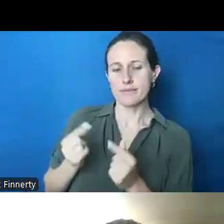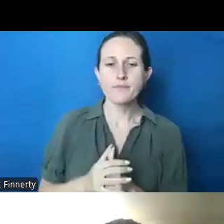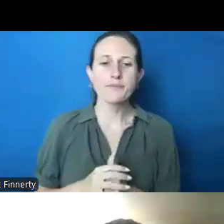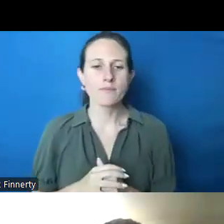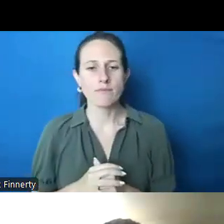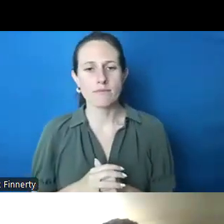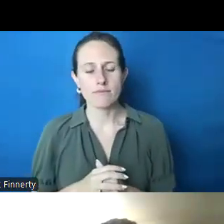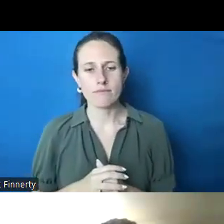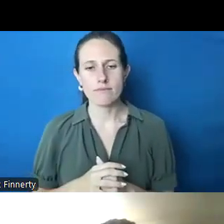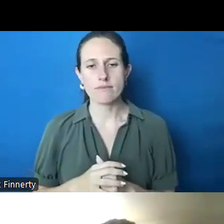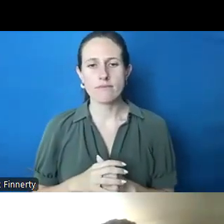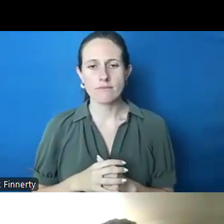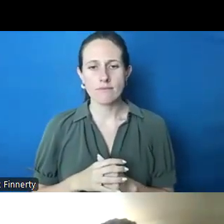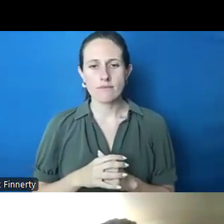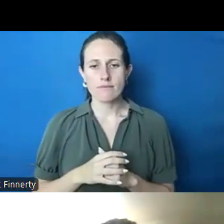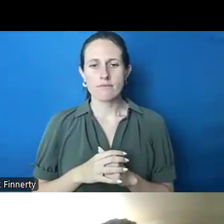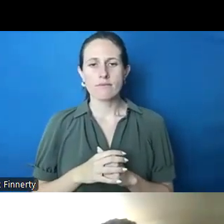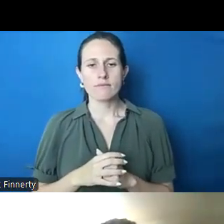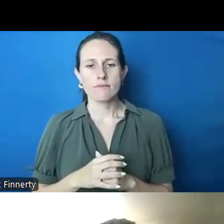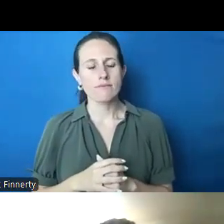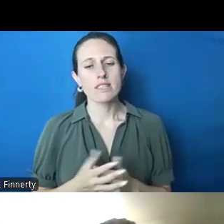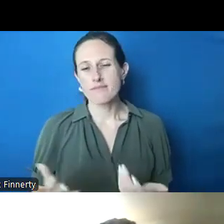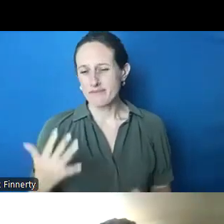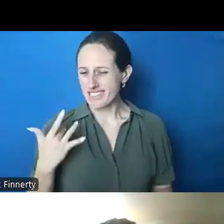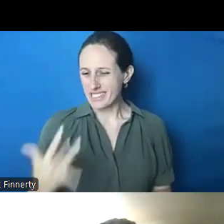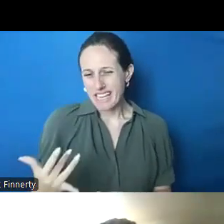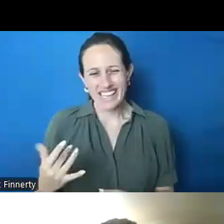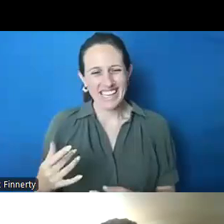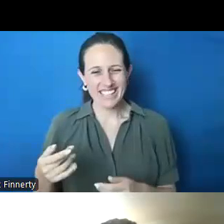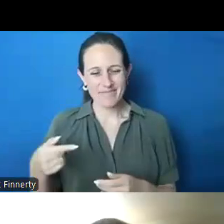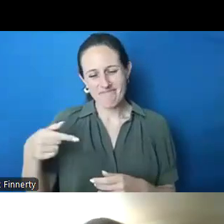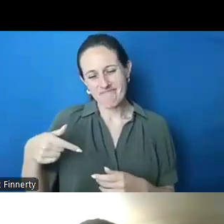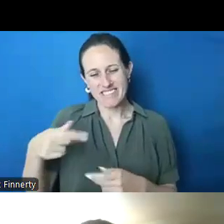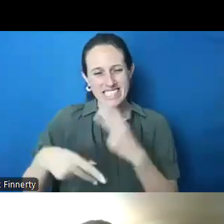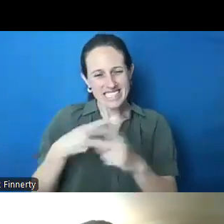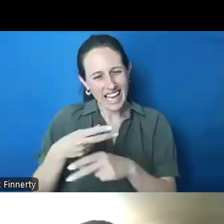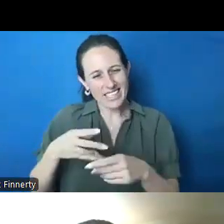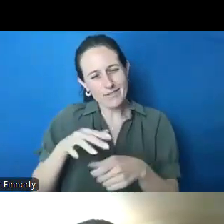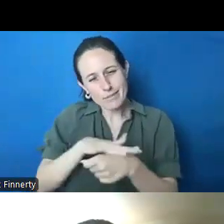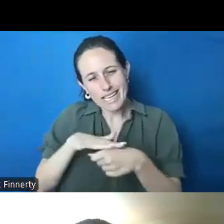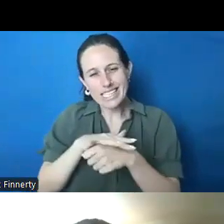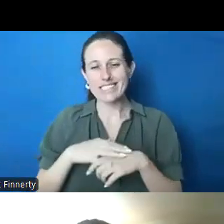but I always feel empowered in communities like this, in